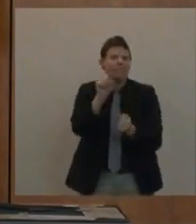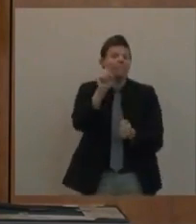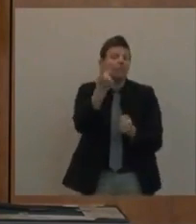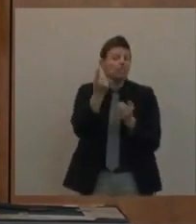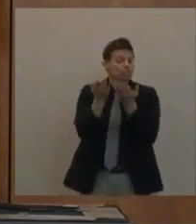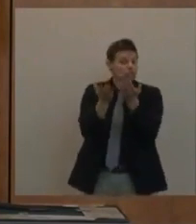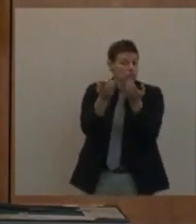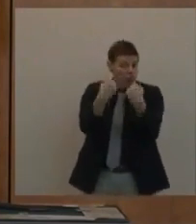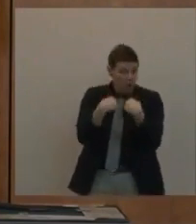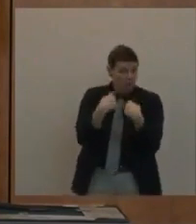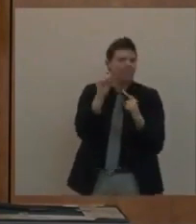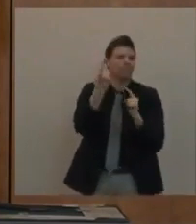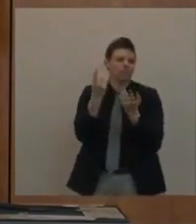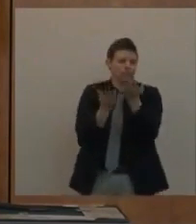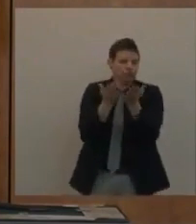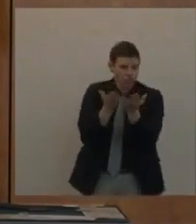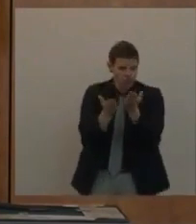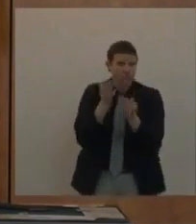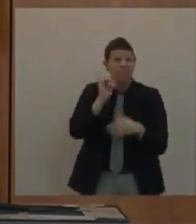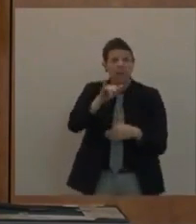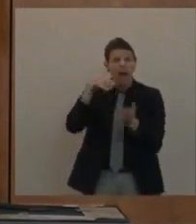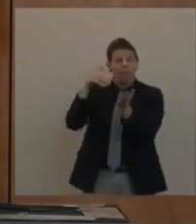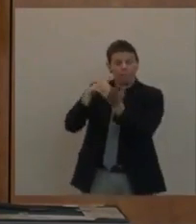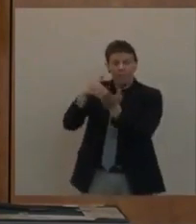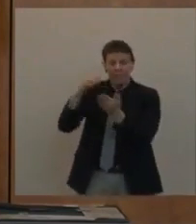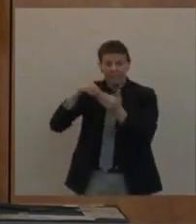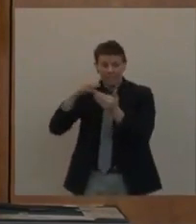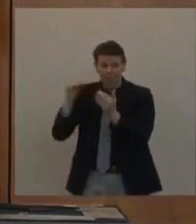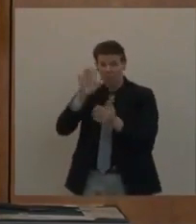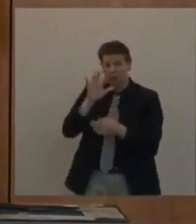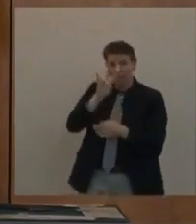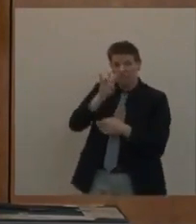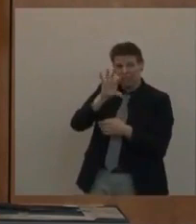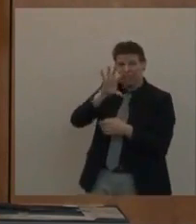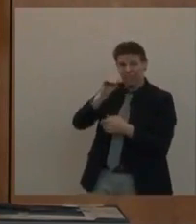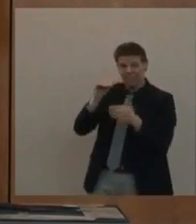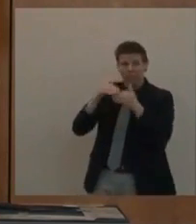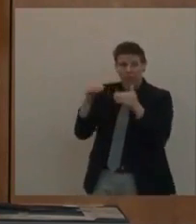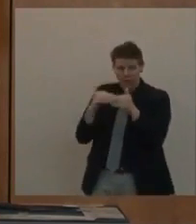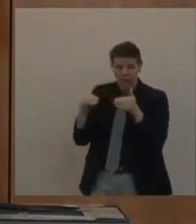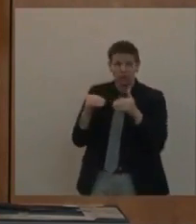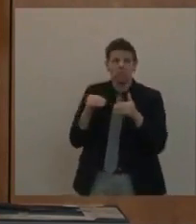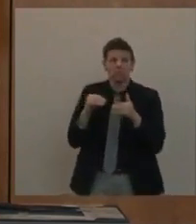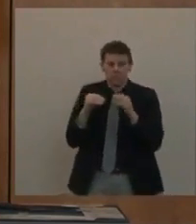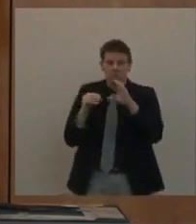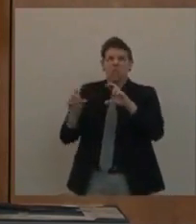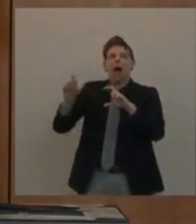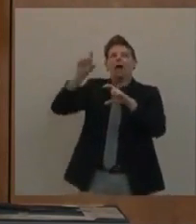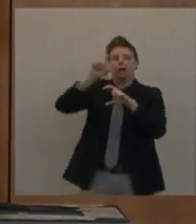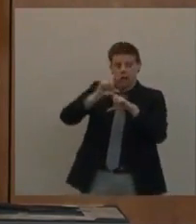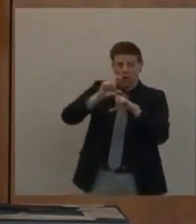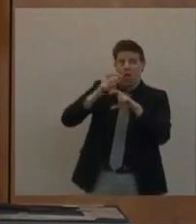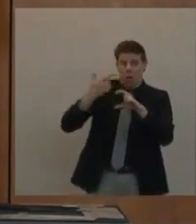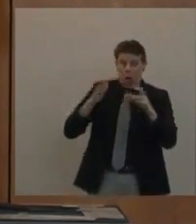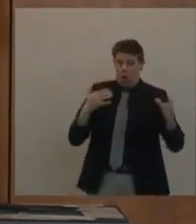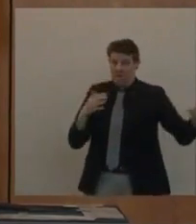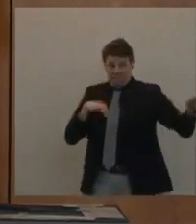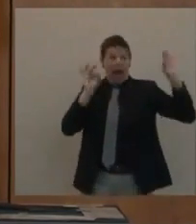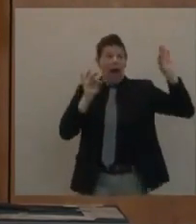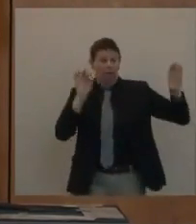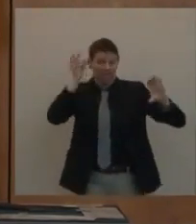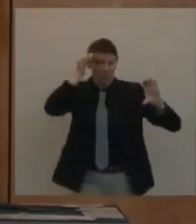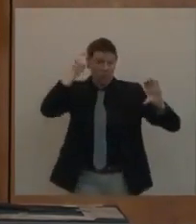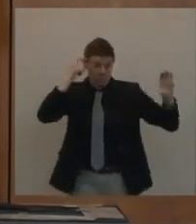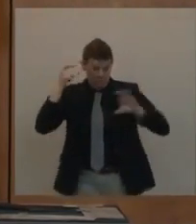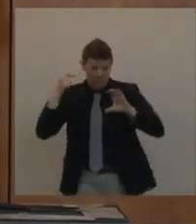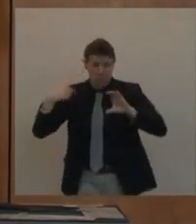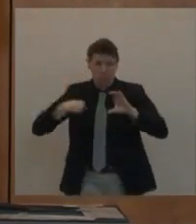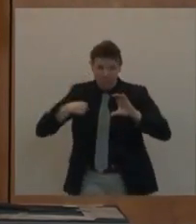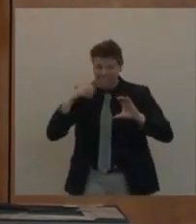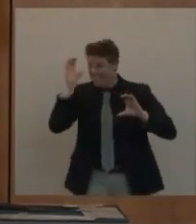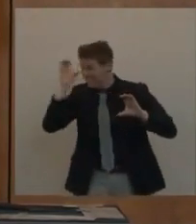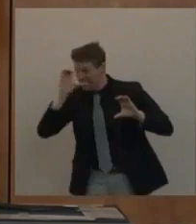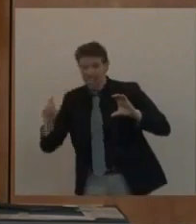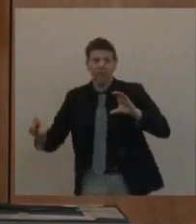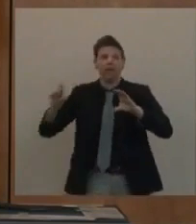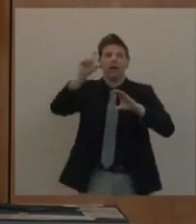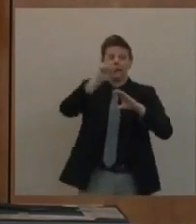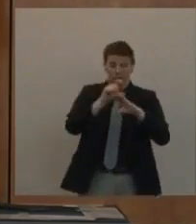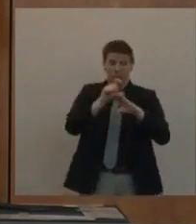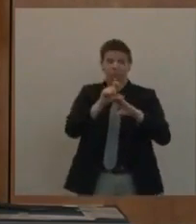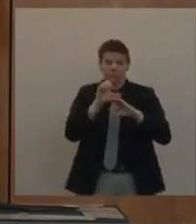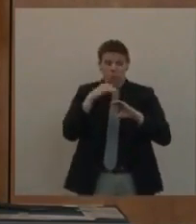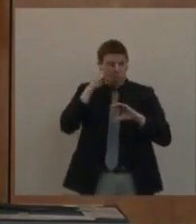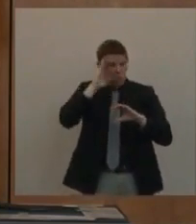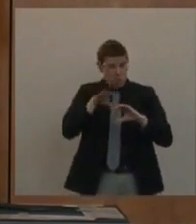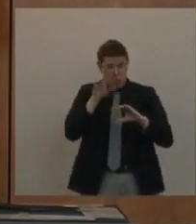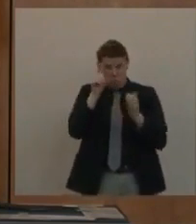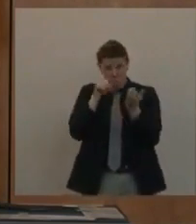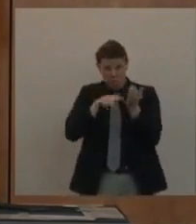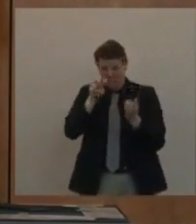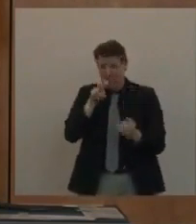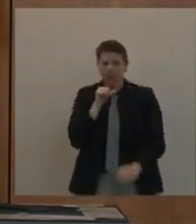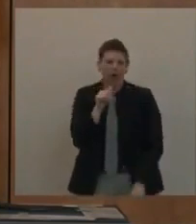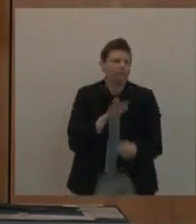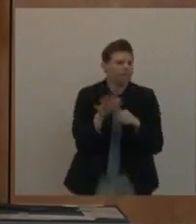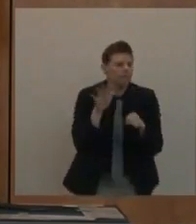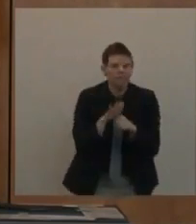BUT WE FOUND A WAY TO GIVE ON A FIRST-COME FIR SERVE SPENDING UP TO THE 1.5 MILLION, AN ADDITIONAL $750 ON TOP OF WHAT IS COMING FROM THE FEDERAL GOVERNMENT.